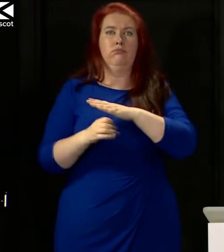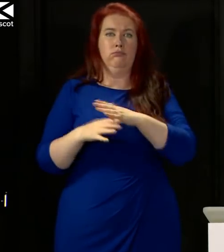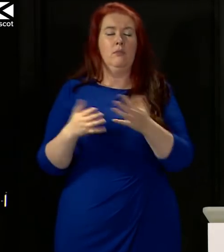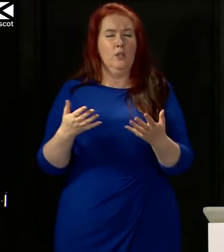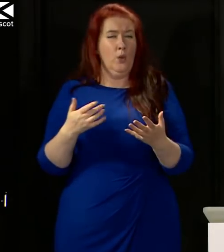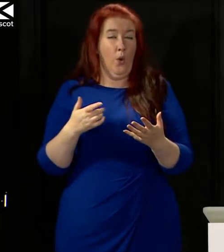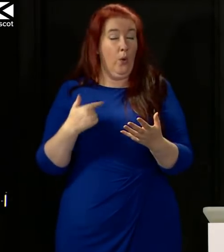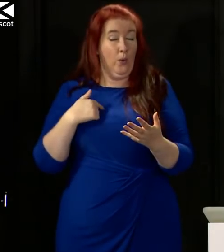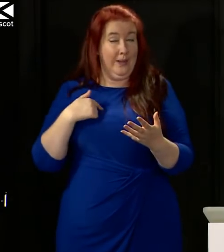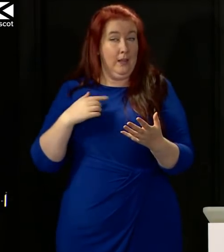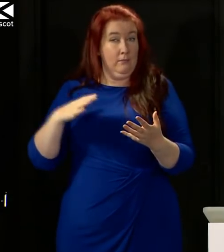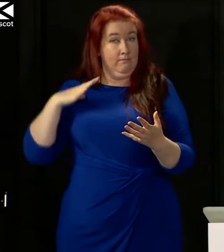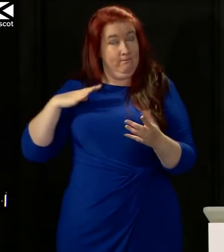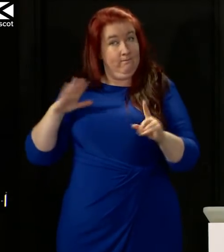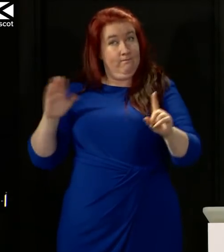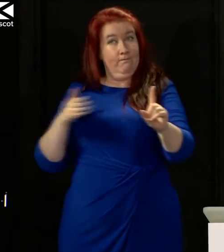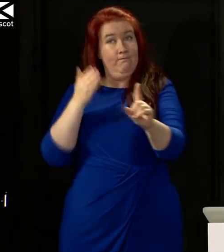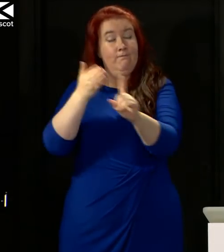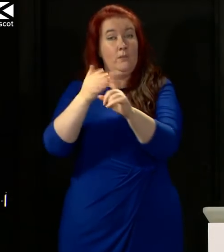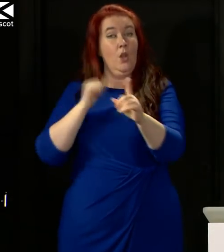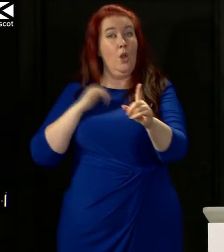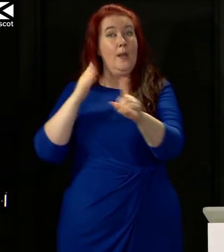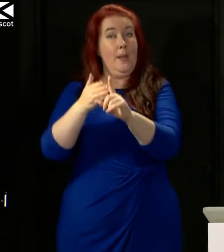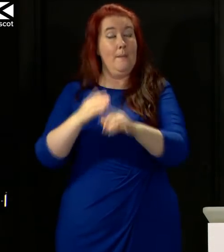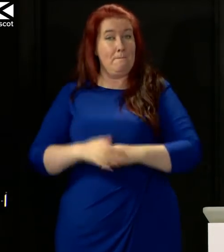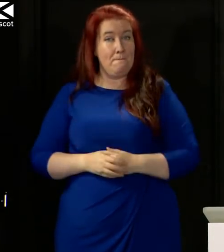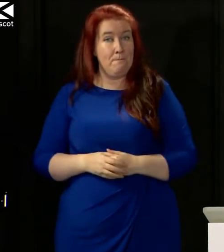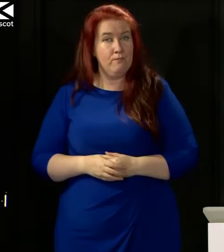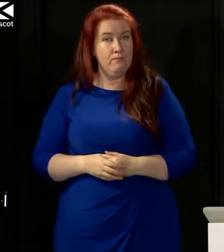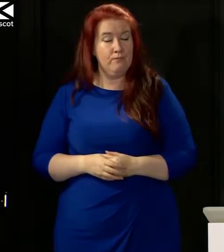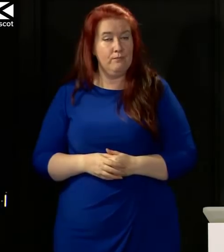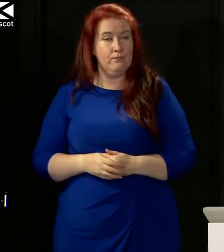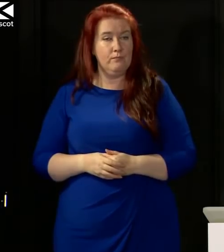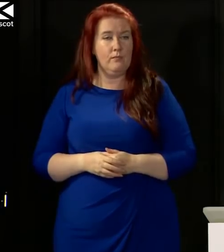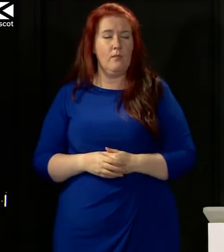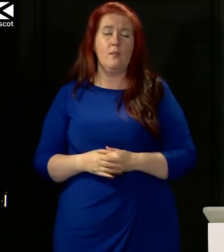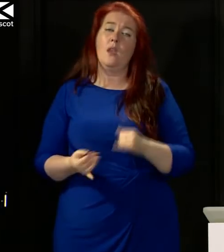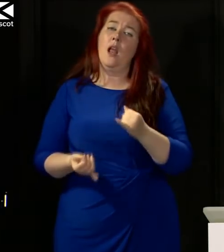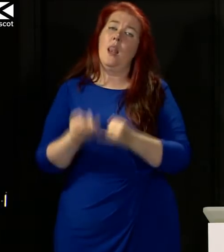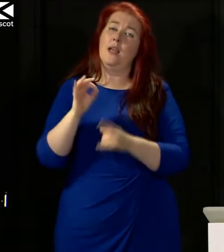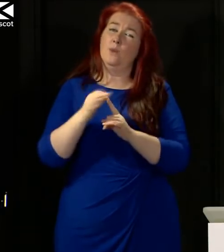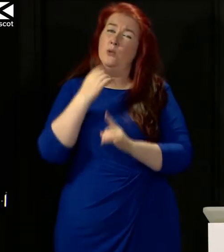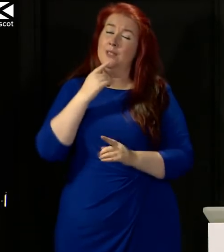towards that greater ambition. And the last point I would make on this it is that is also